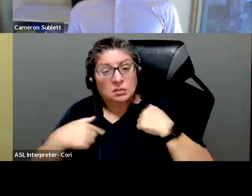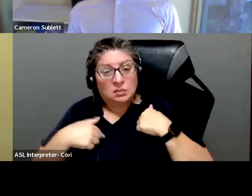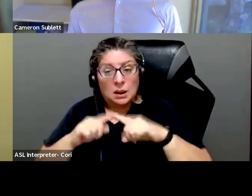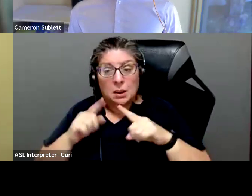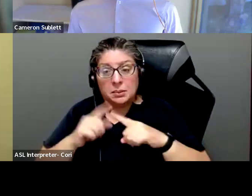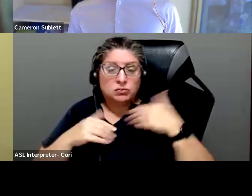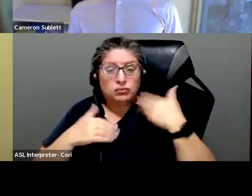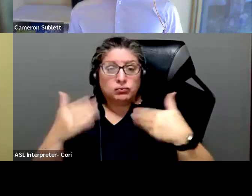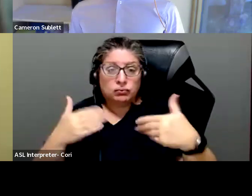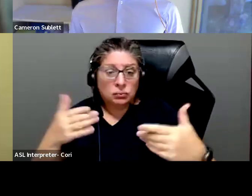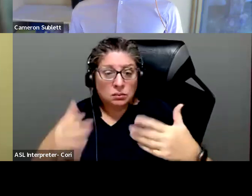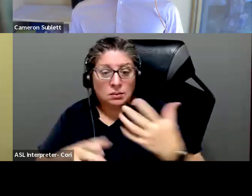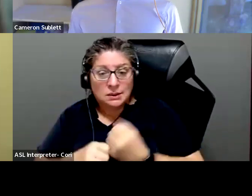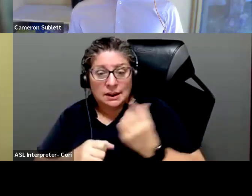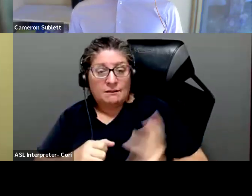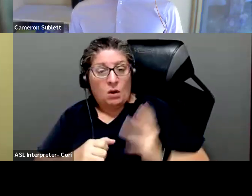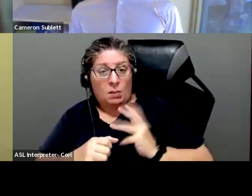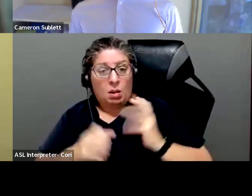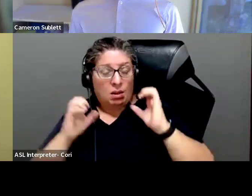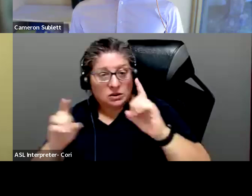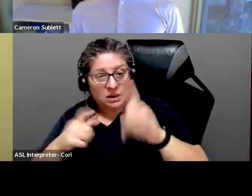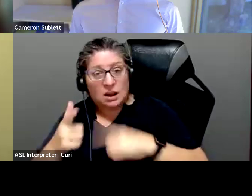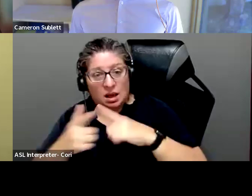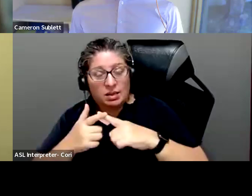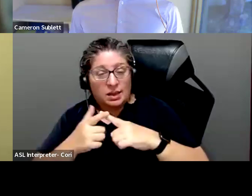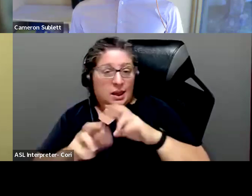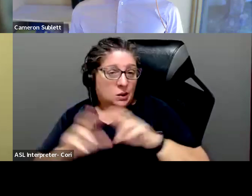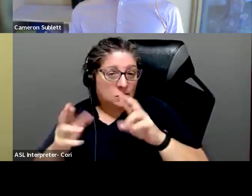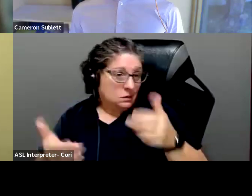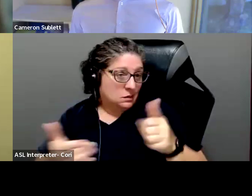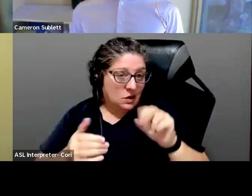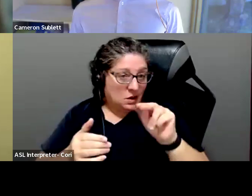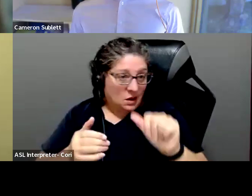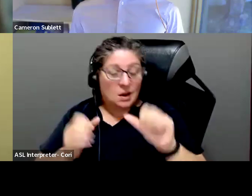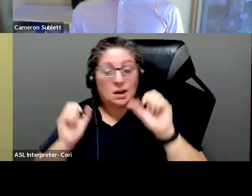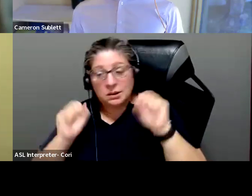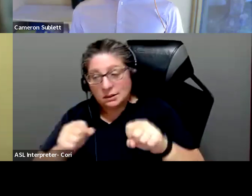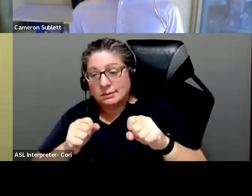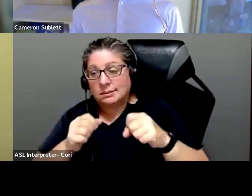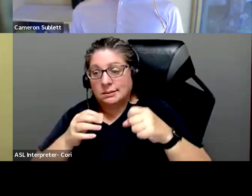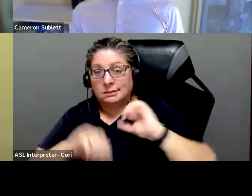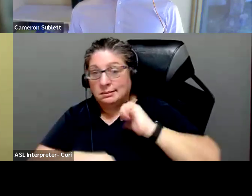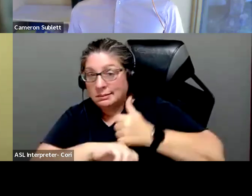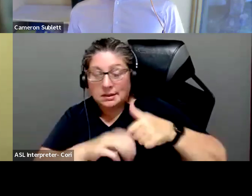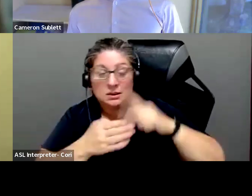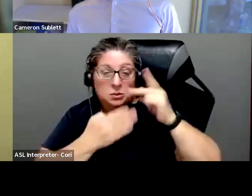through and getting a formal education and being at the table with Anna when we had the opportunity to design this project.